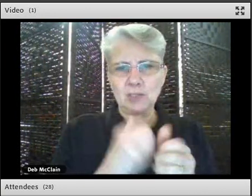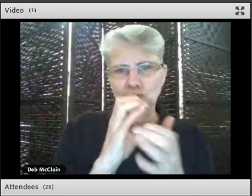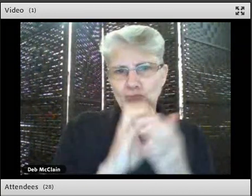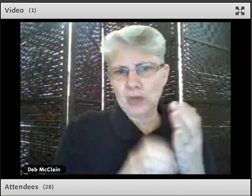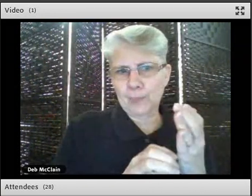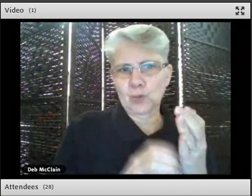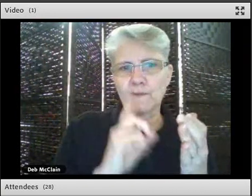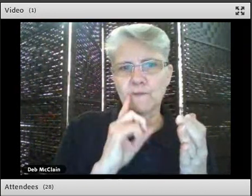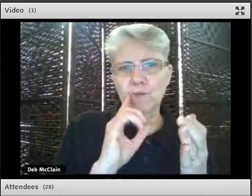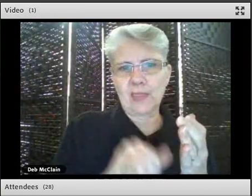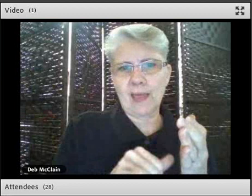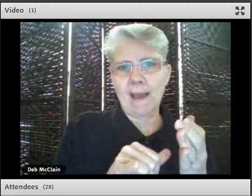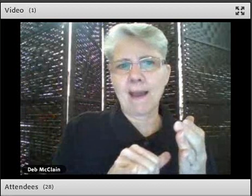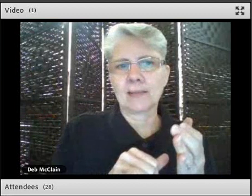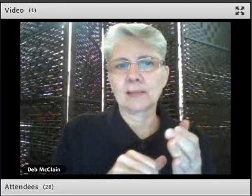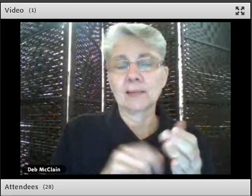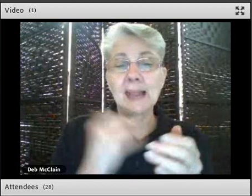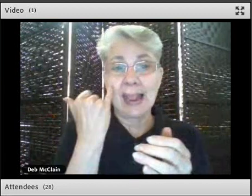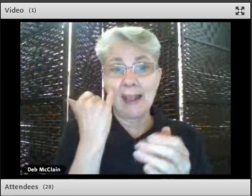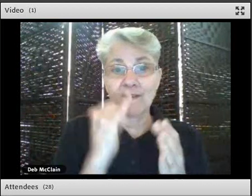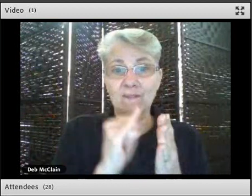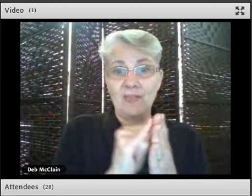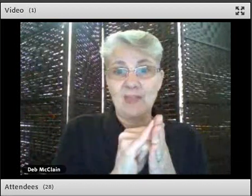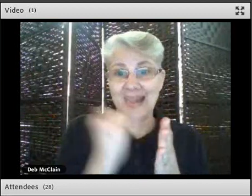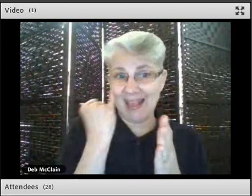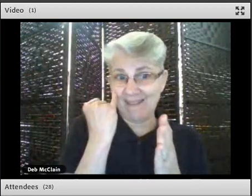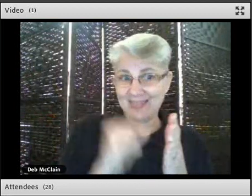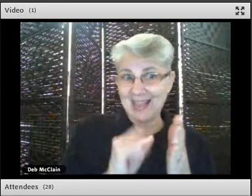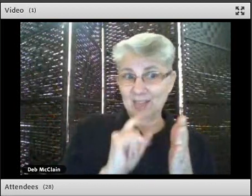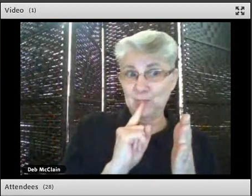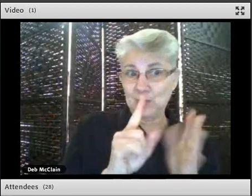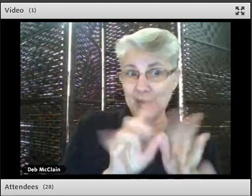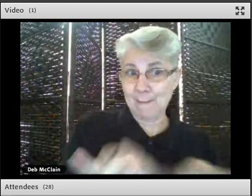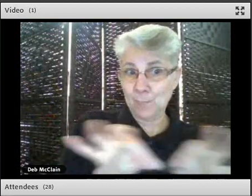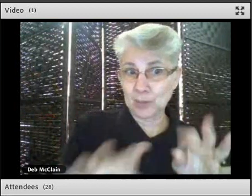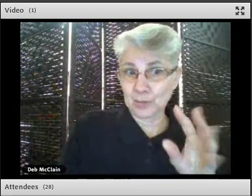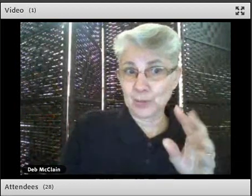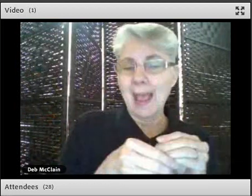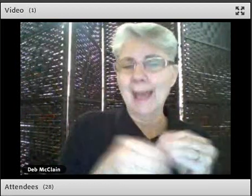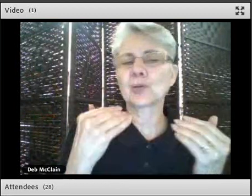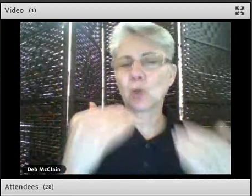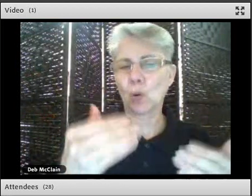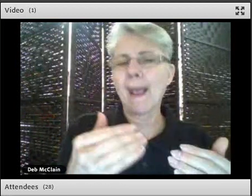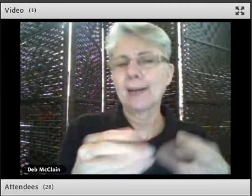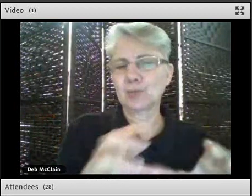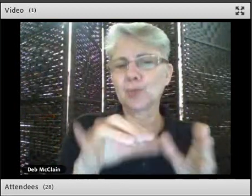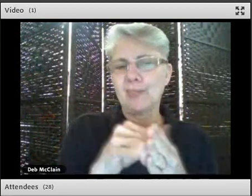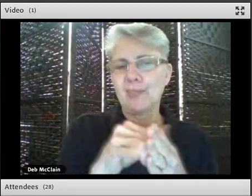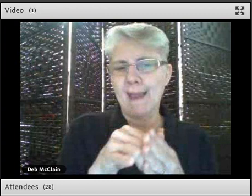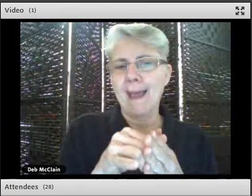You can just follow the title with a subfield G and put the duration in parentheses.